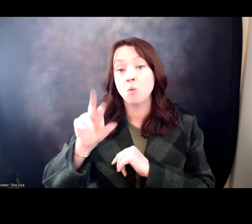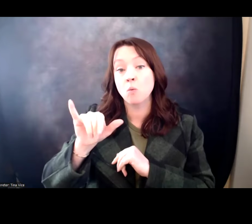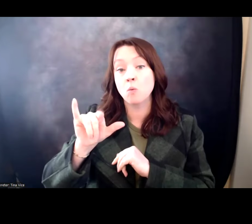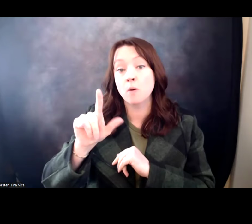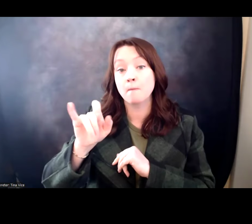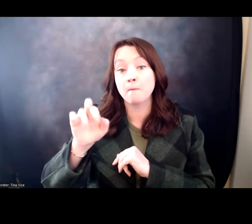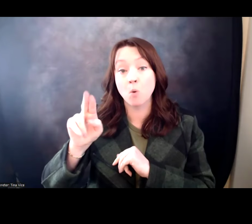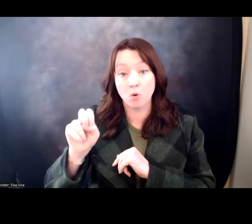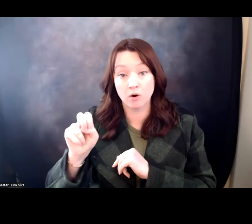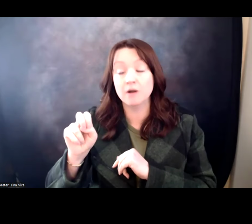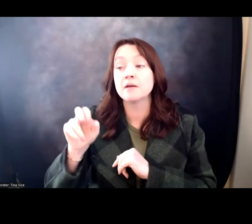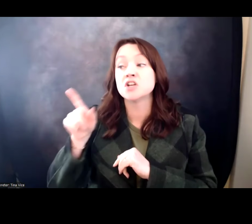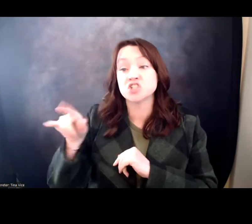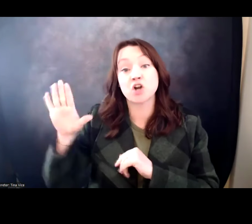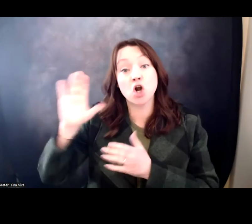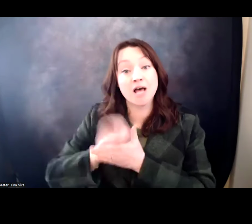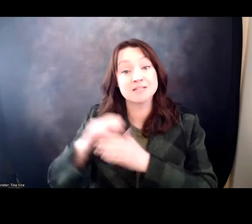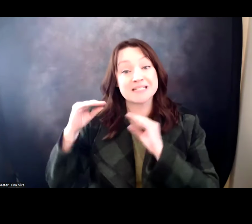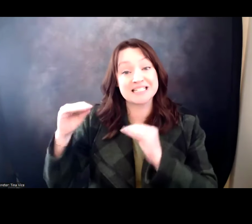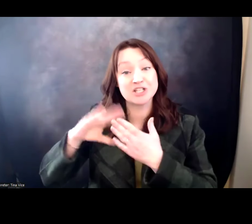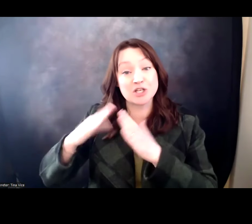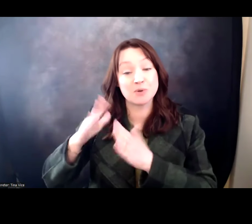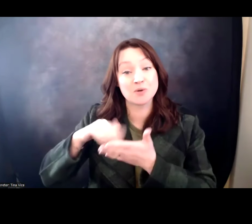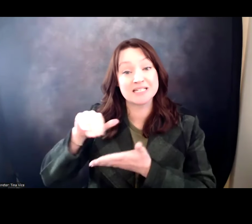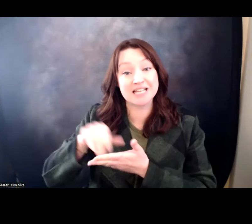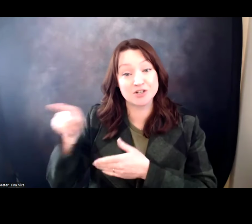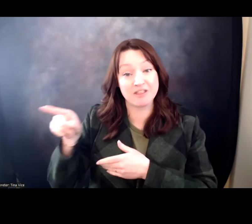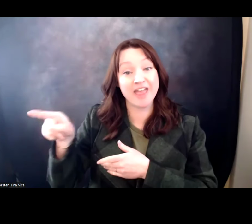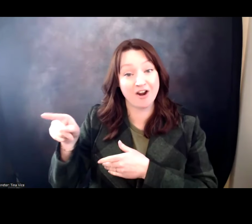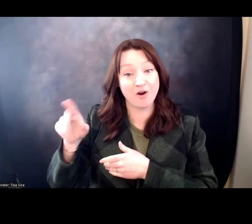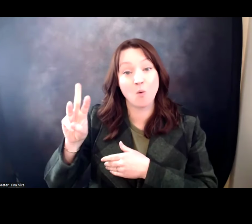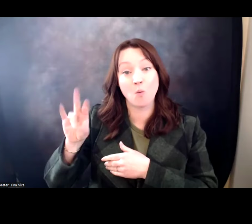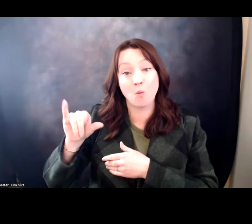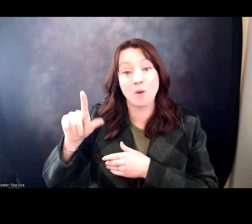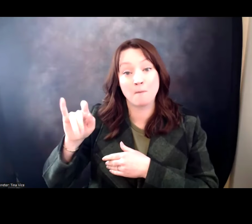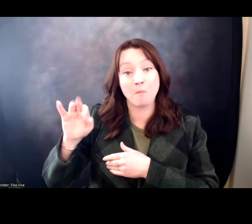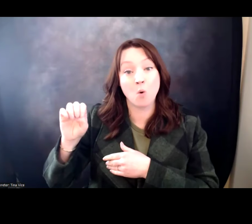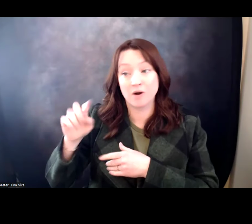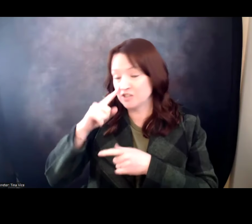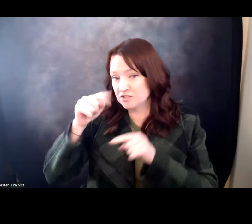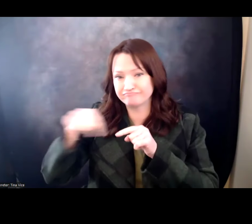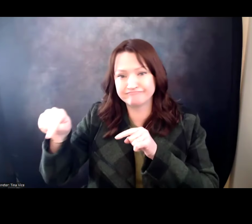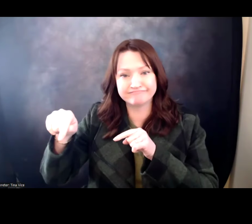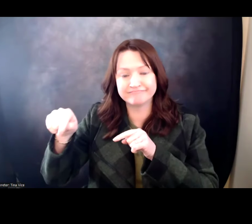husband actually teach out of the community center down in Wilmore. So it's just a short drive outside of the Lexington area. In fact, both the kids